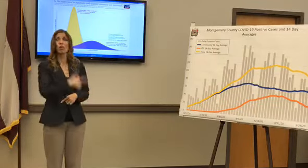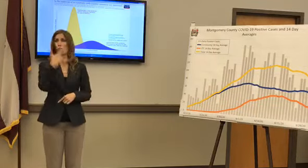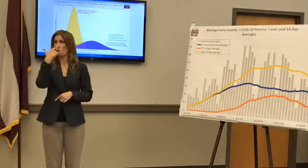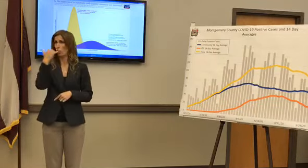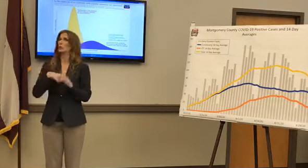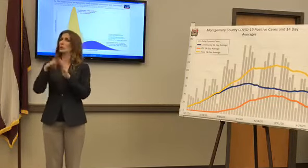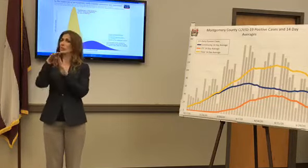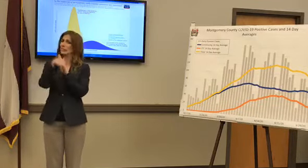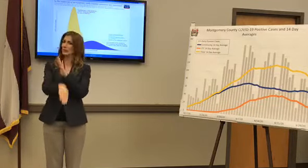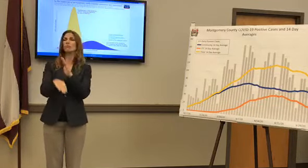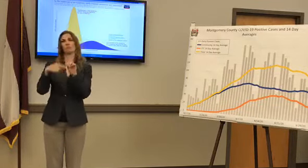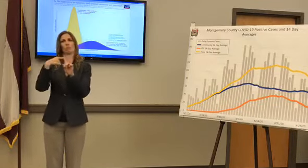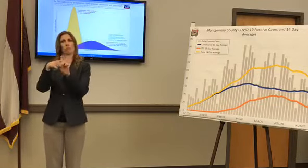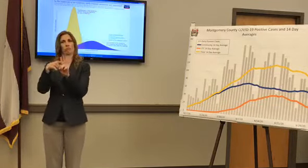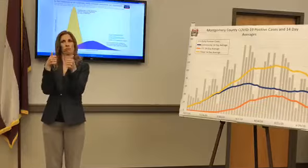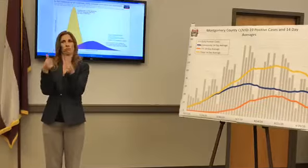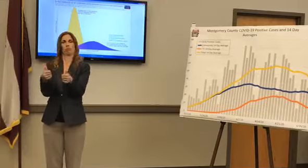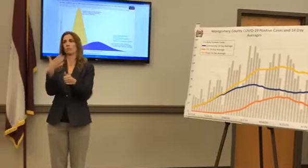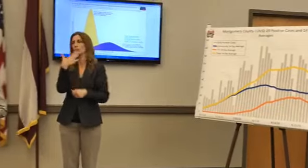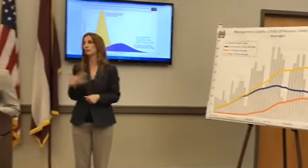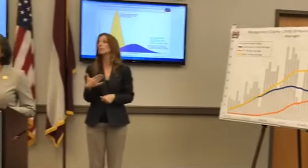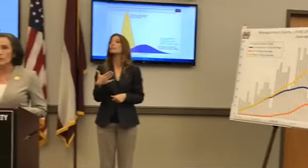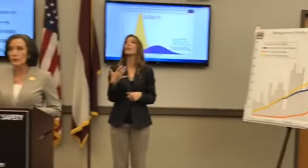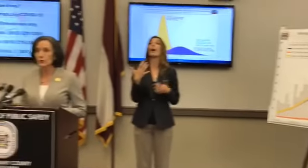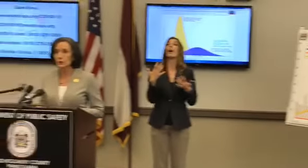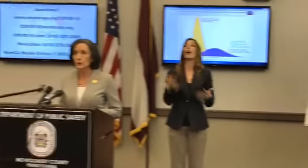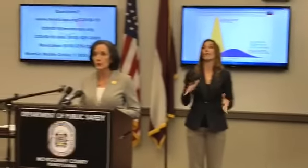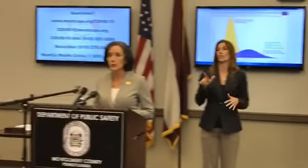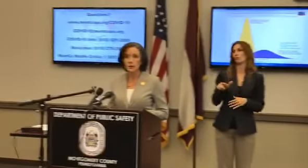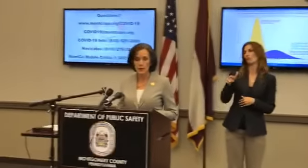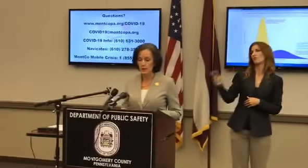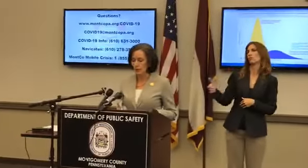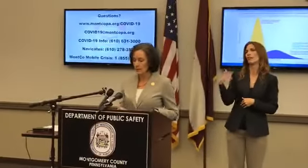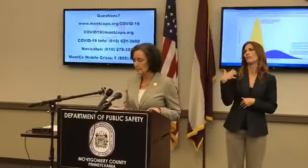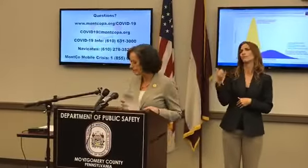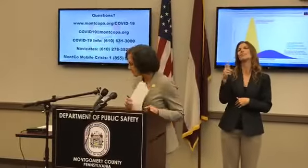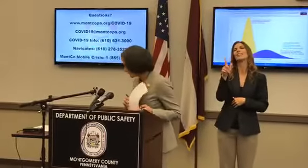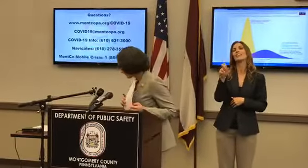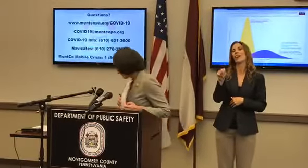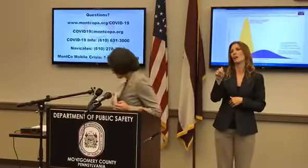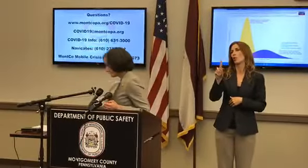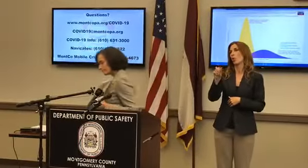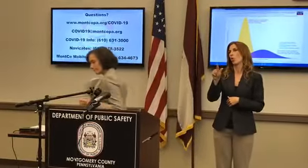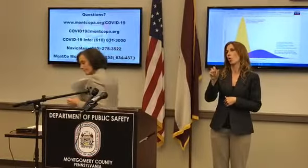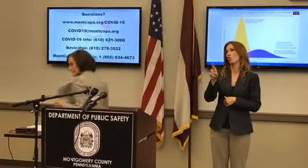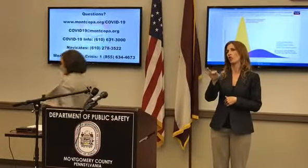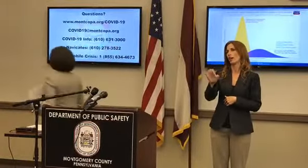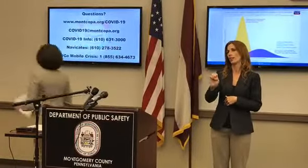directions so with that I will turn over to Commissioner Ken Lawrence